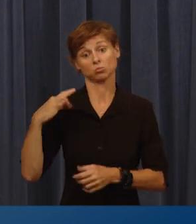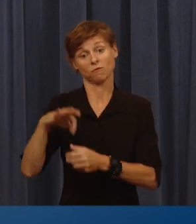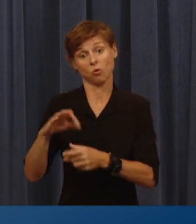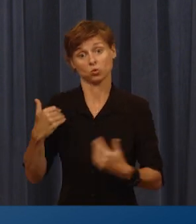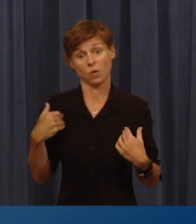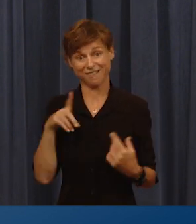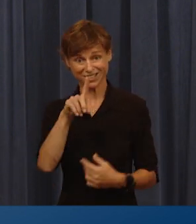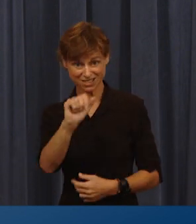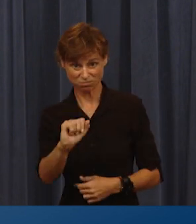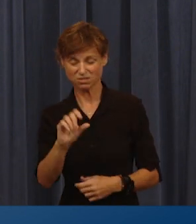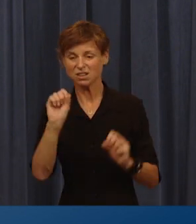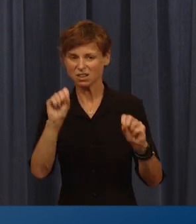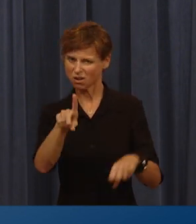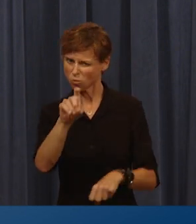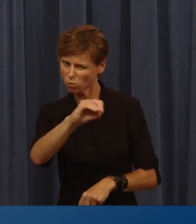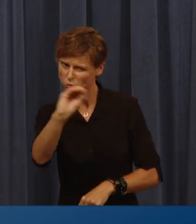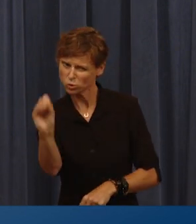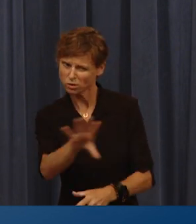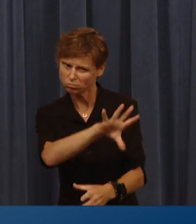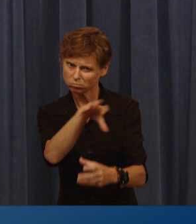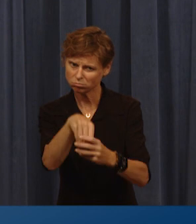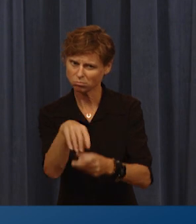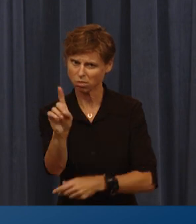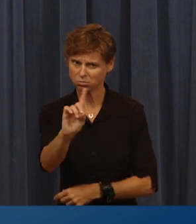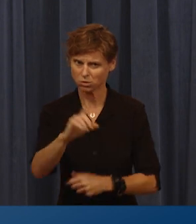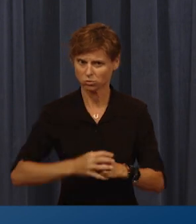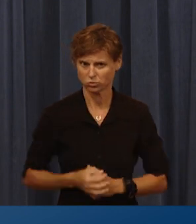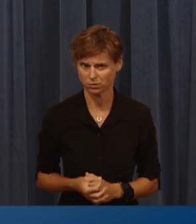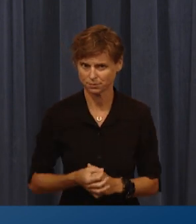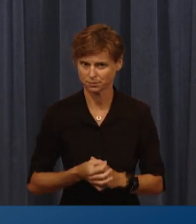can fully participate in our democracy.